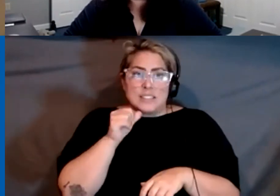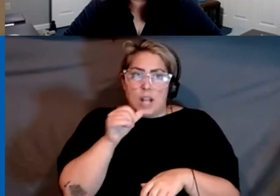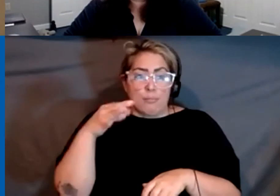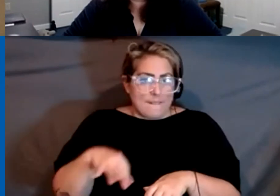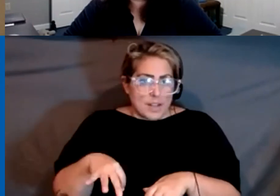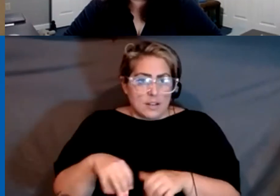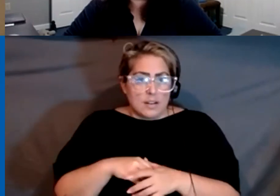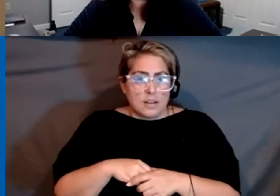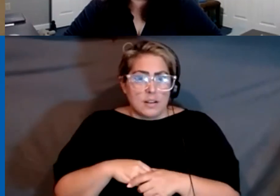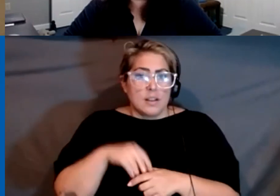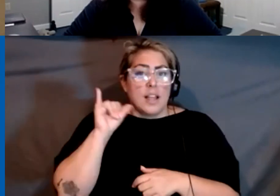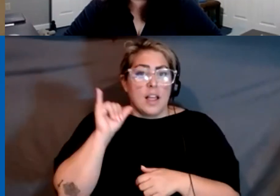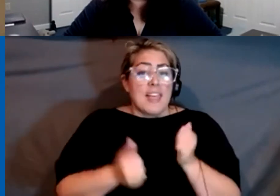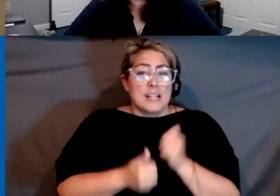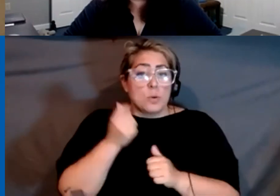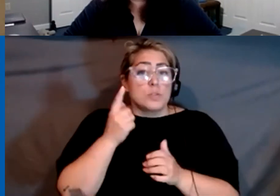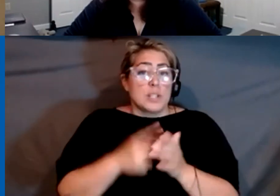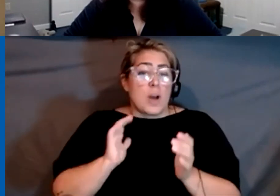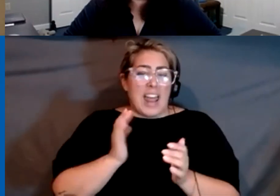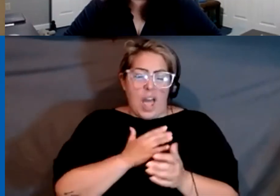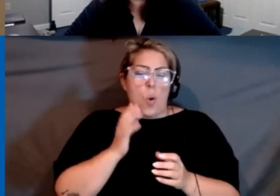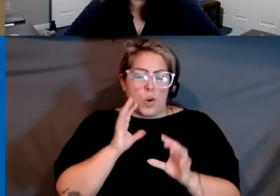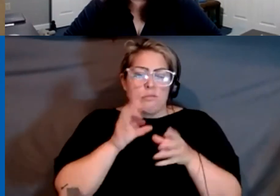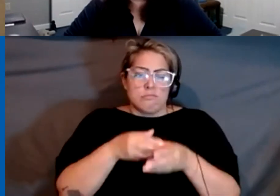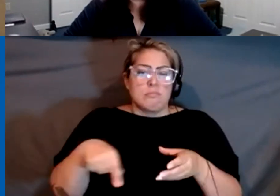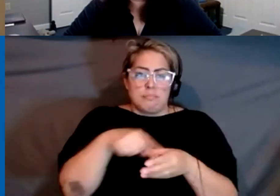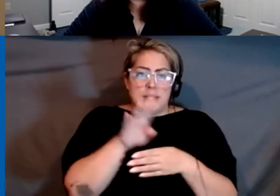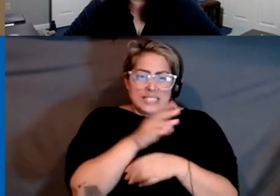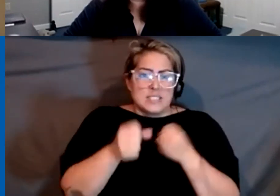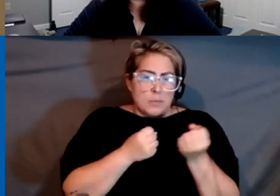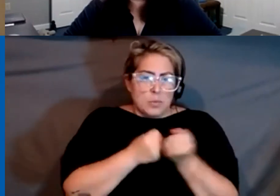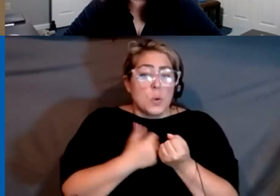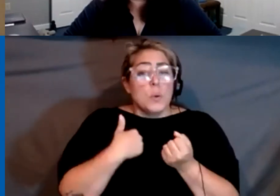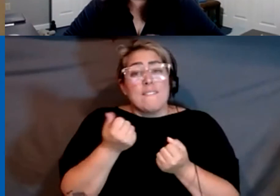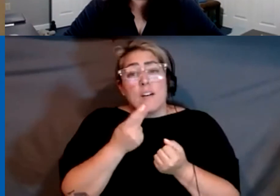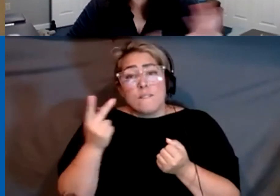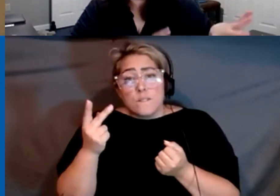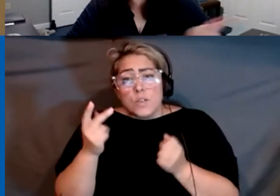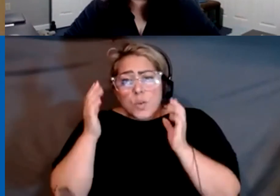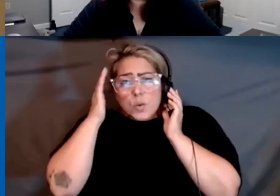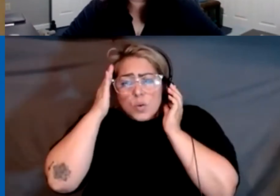is. We have a few talent agencies but we mostly say they should probably join I think it is NATO,